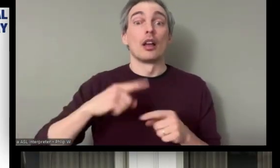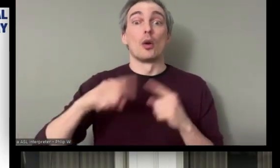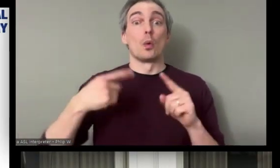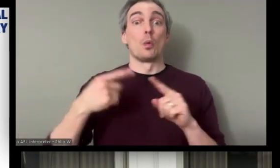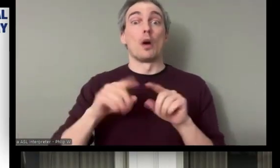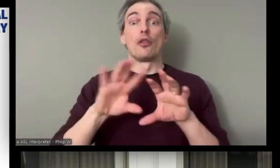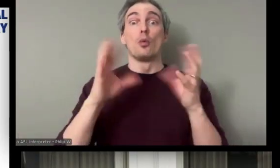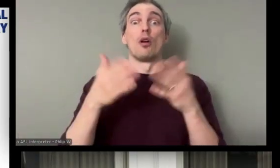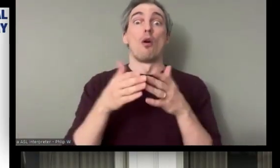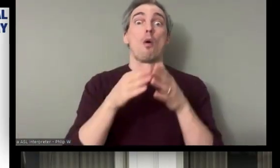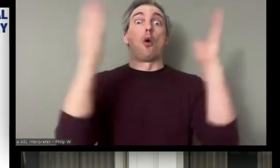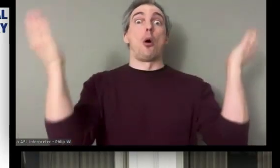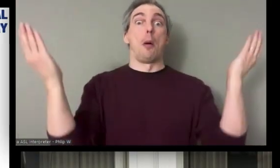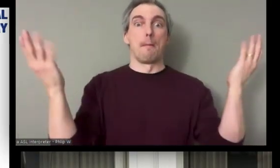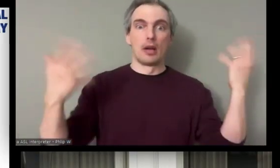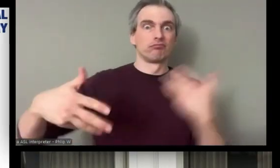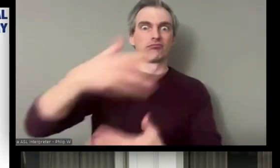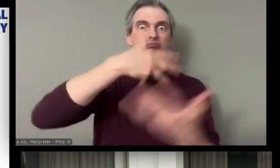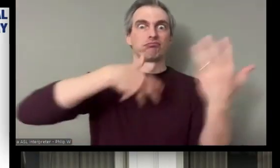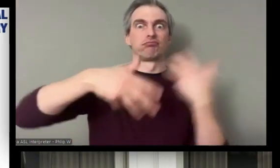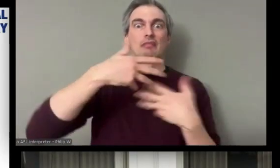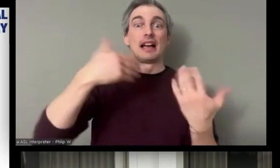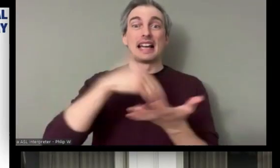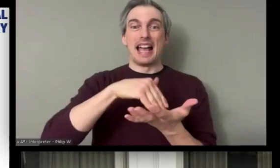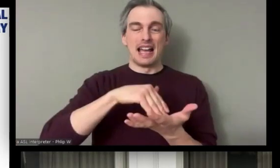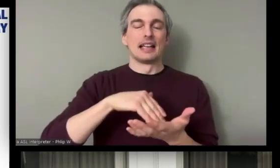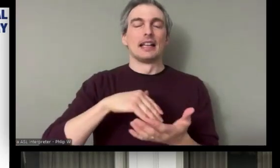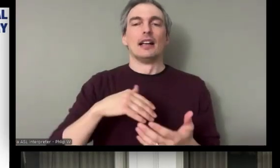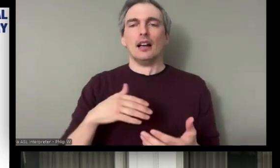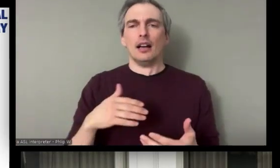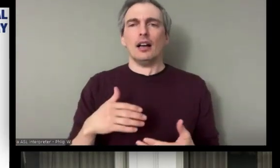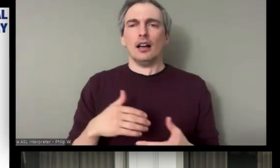But doing this project again, it reminded me of... You meet a lot of